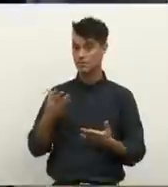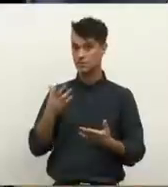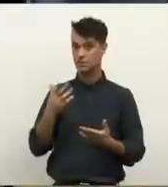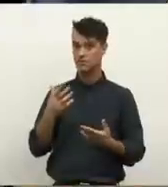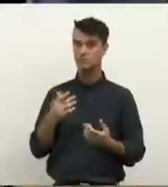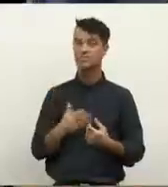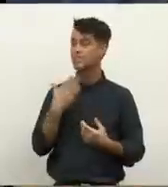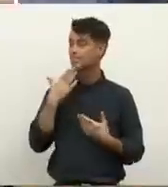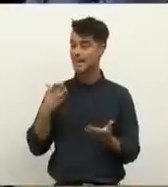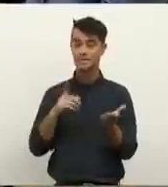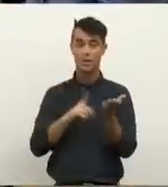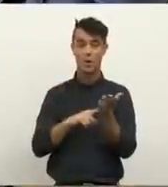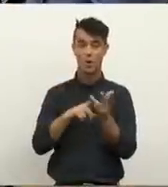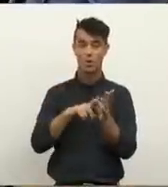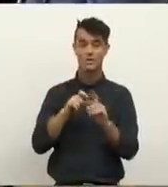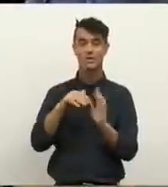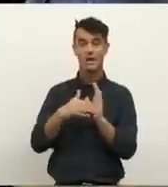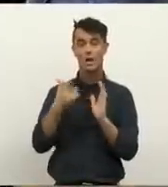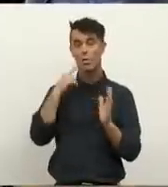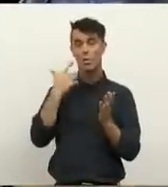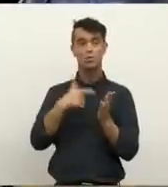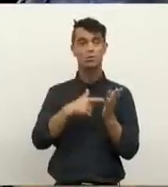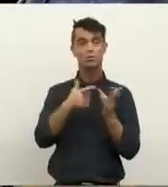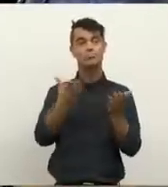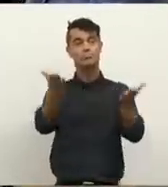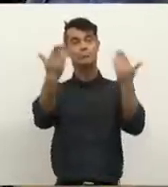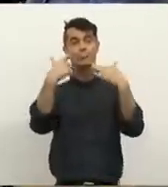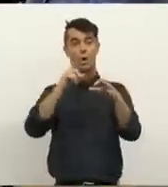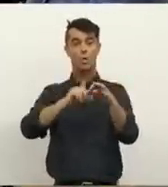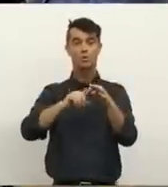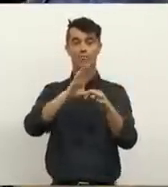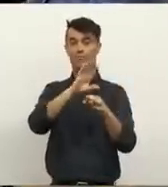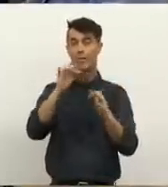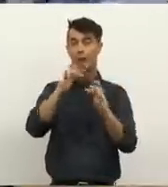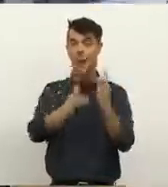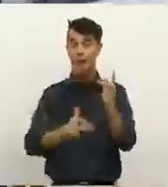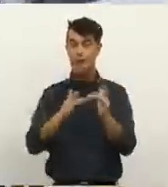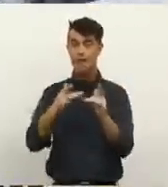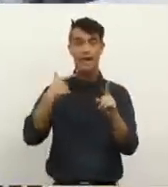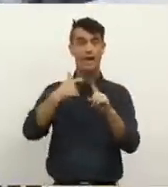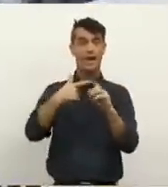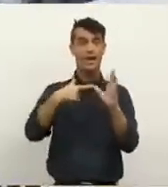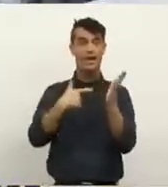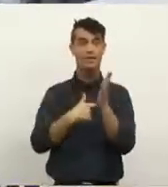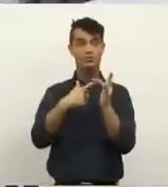All right, we might go now to our online audience. Katrina has written in.